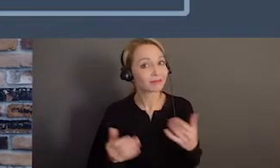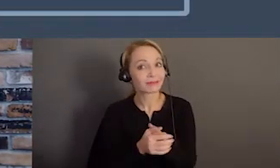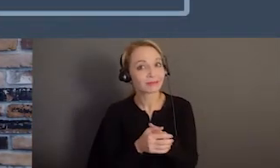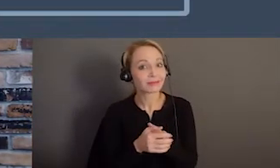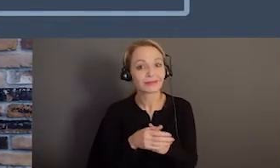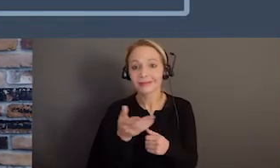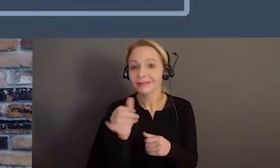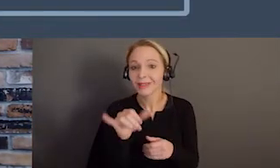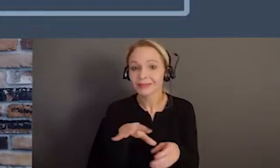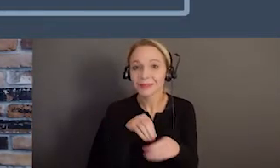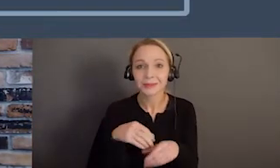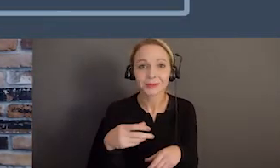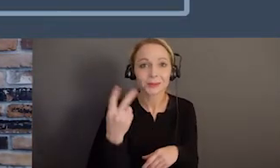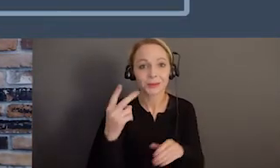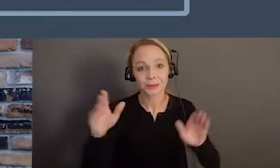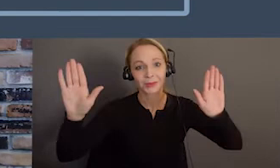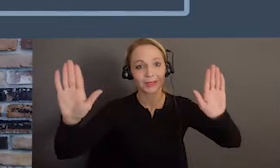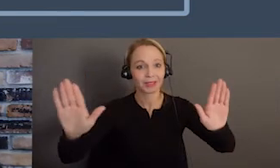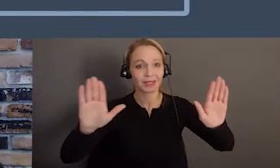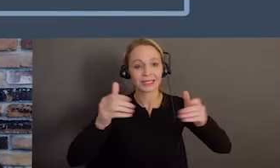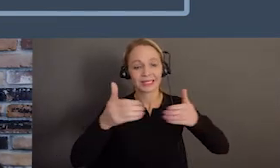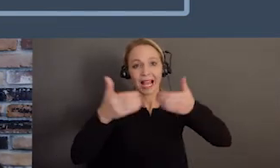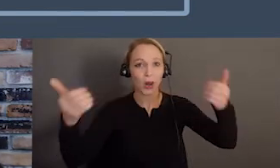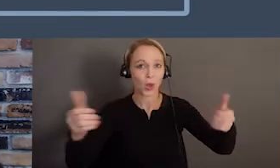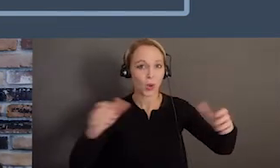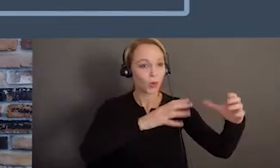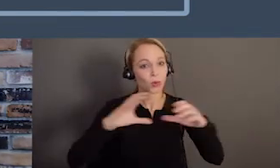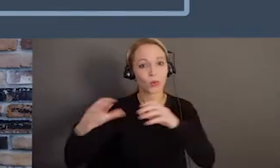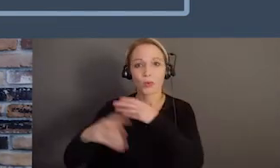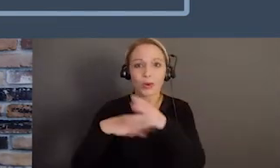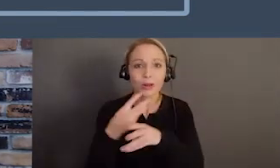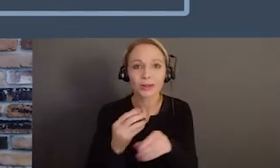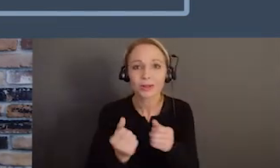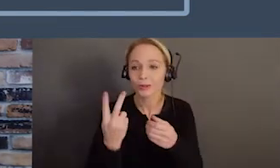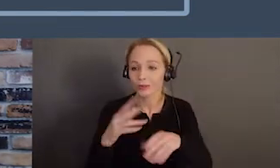TODAY THIS INVOLVES TWO SILOED WORLDS WITH TWO SETS OF